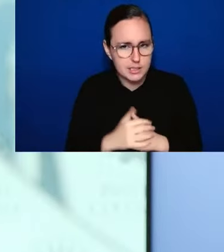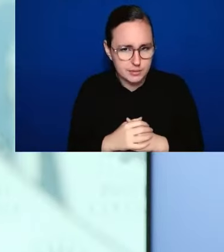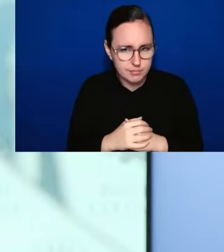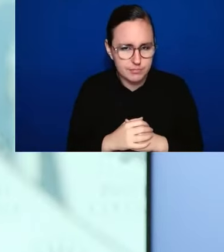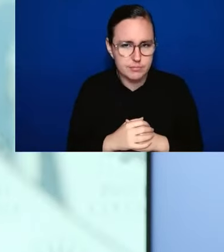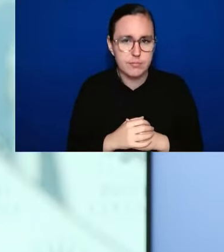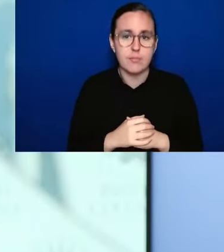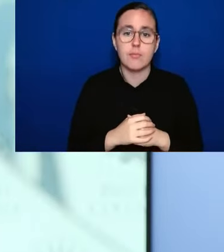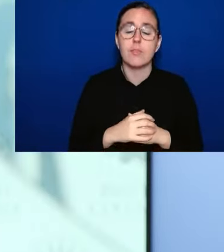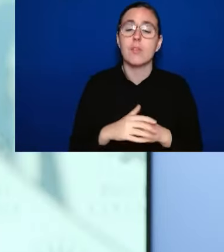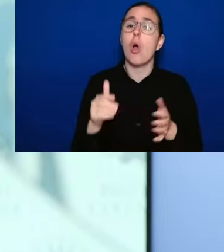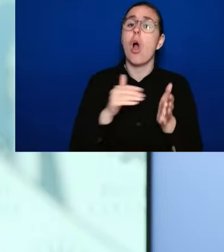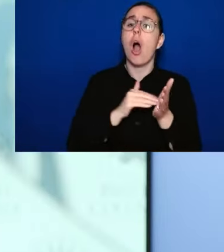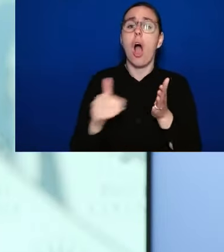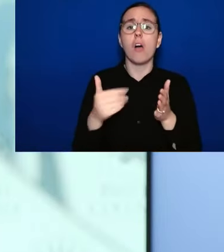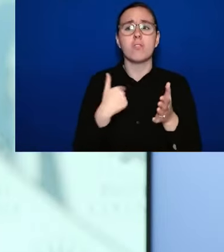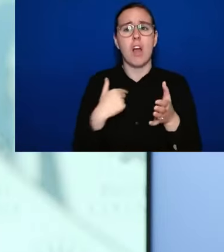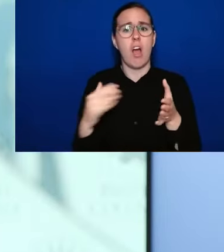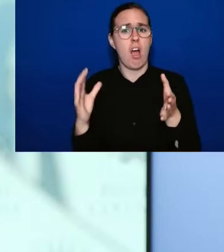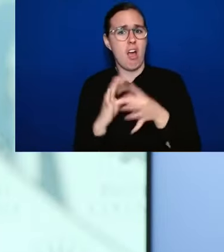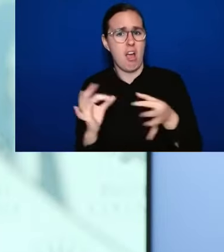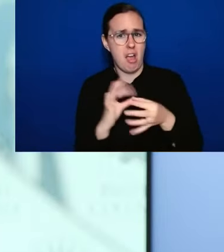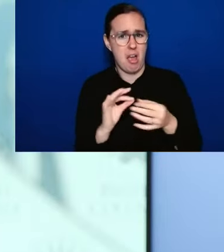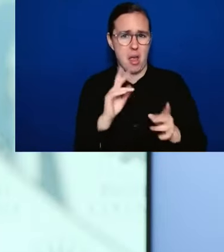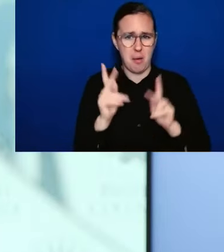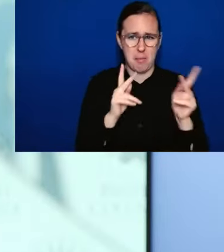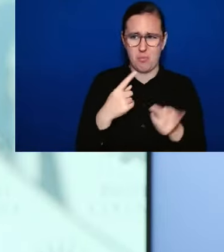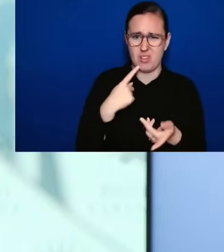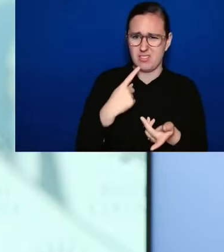ask what they can do. What they